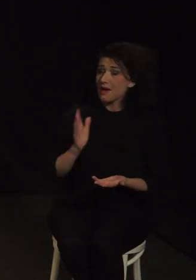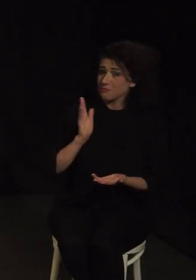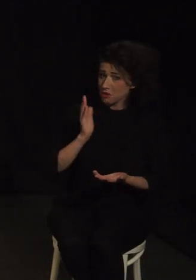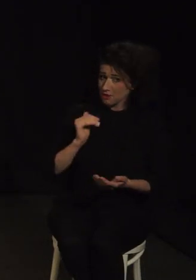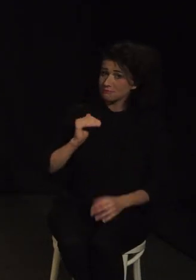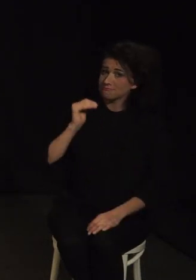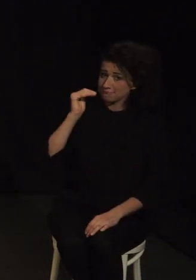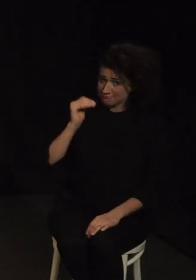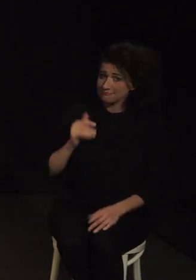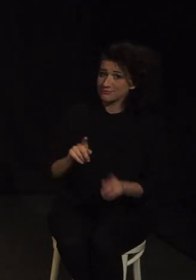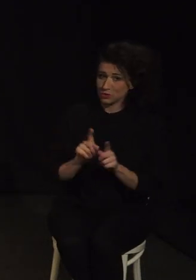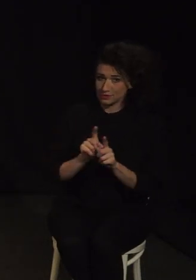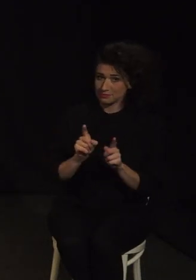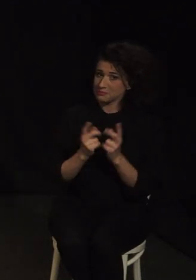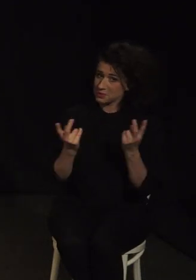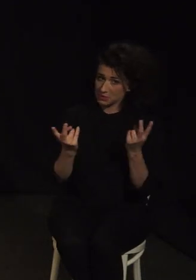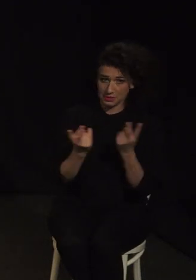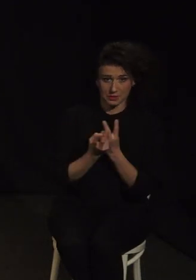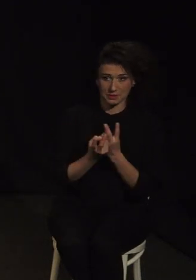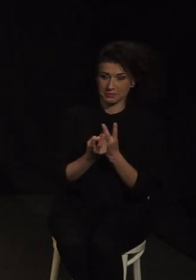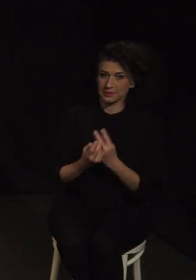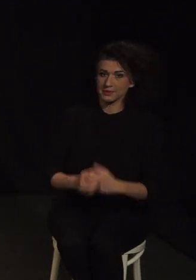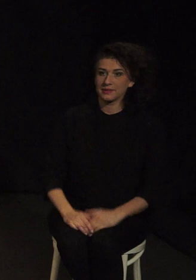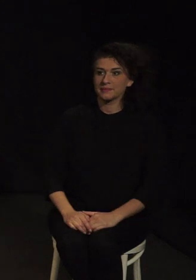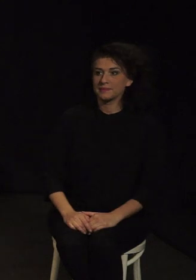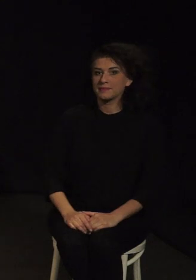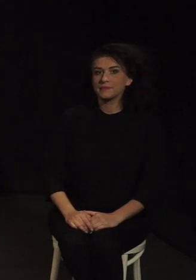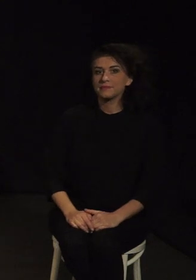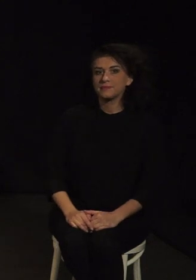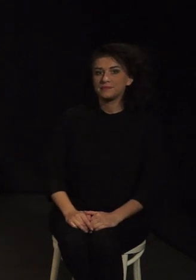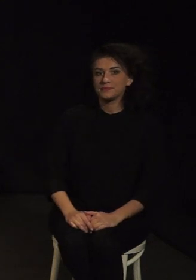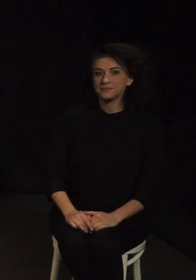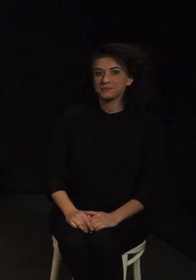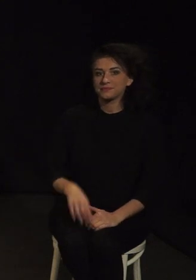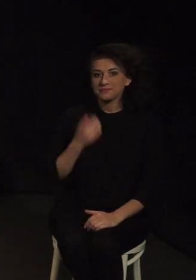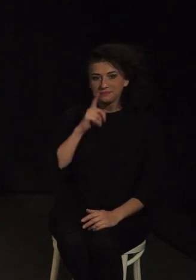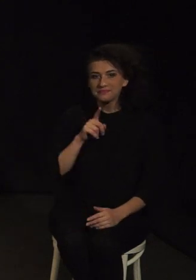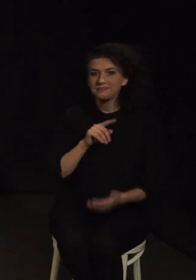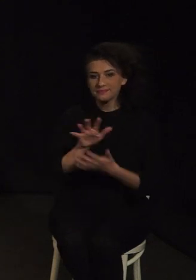It only proves that you have to grow up to this text,